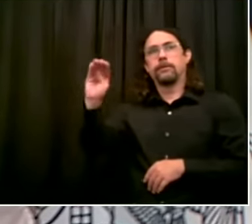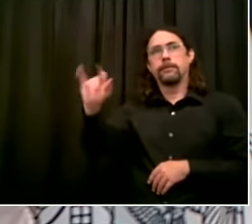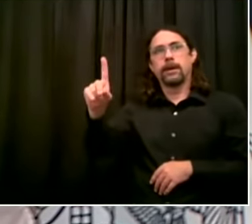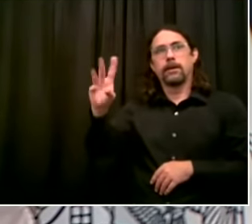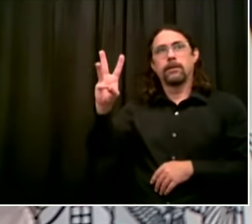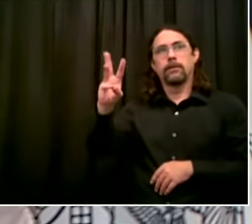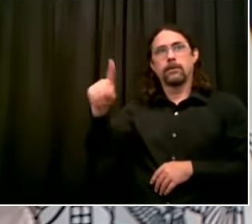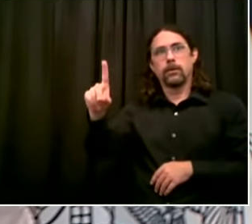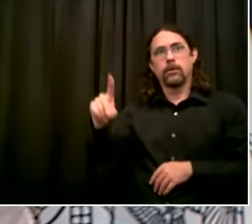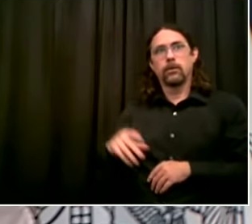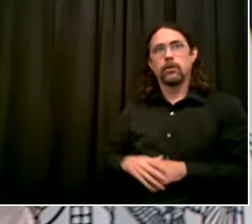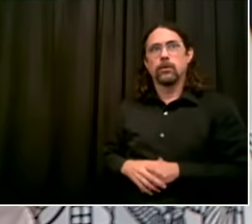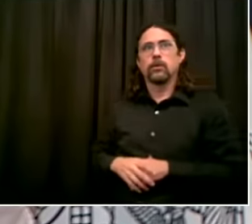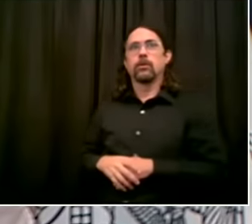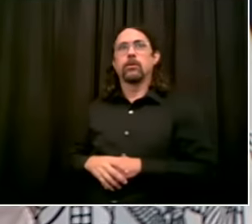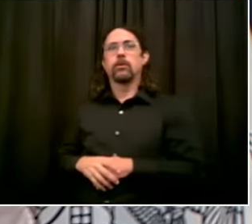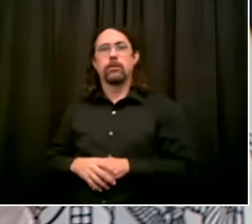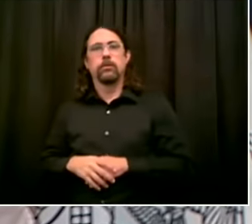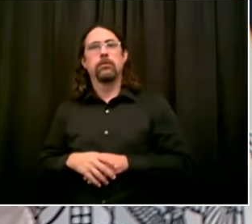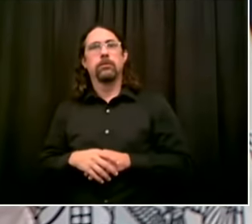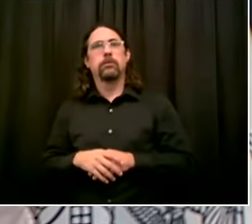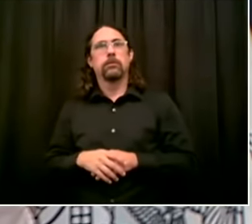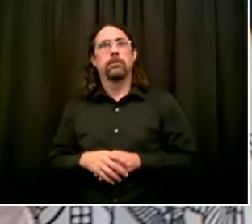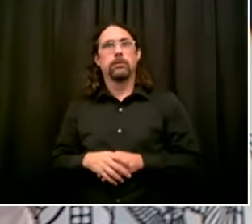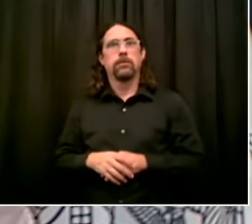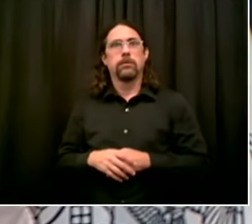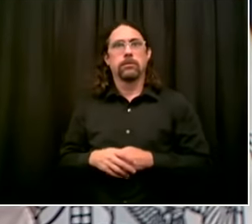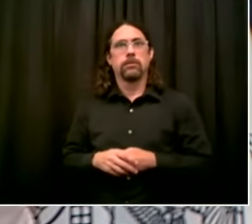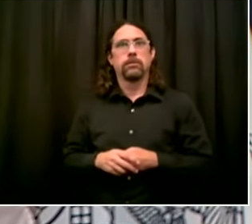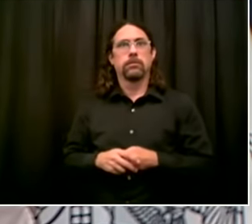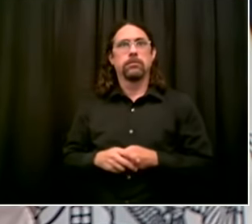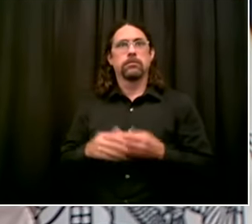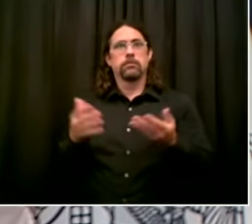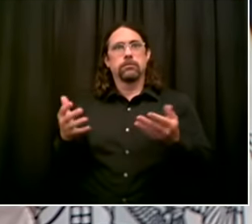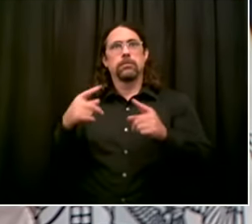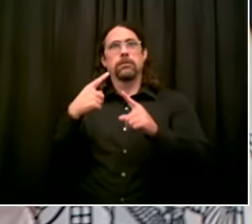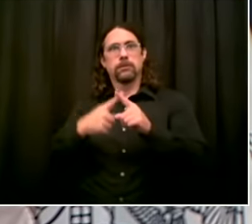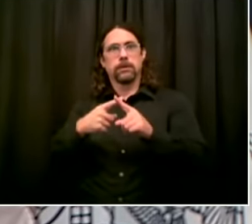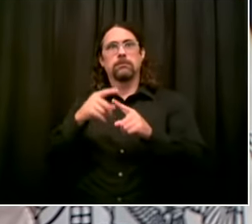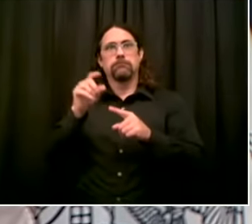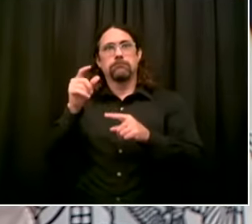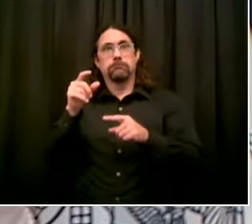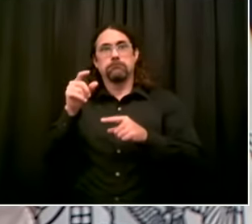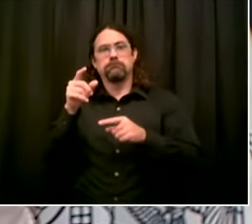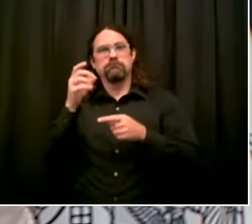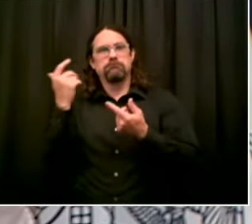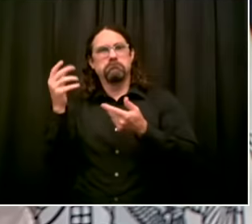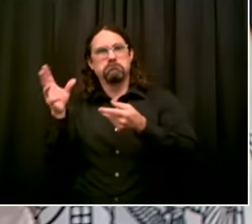ACCOUNT FOR 25% OF THE OVERALL CITY'S CASES